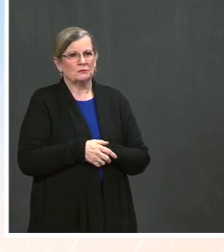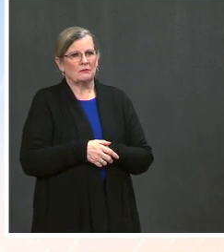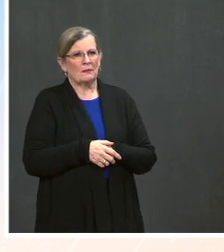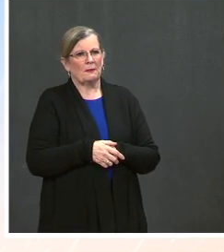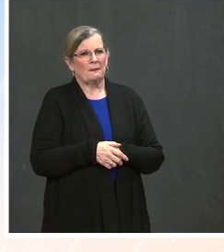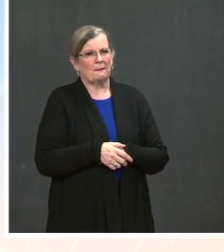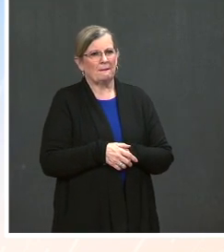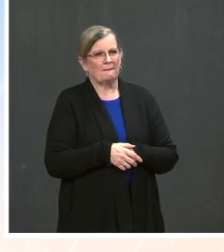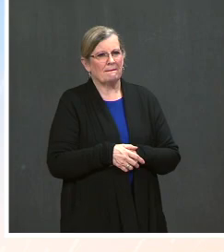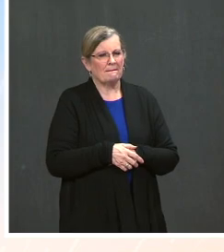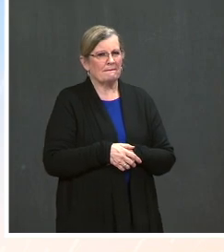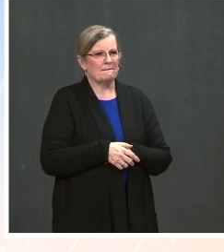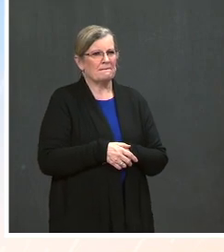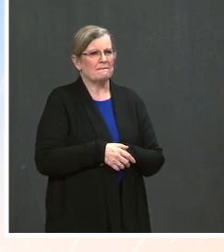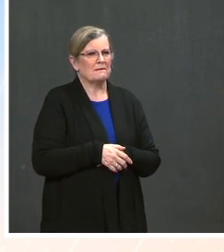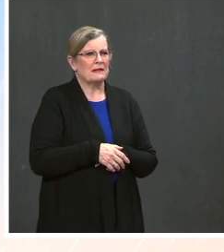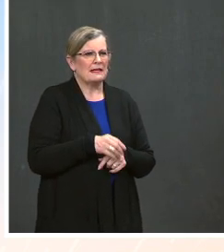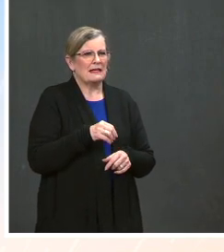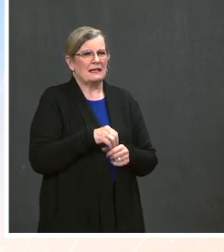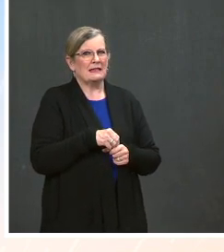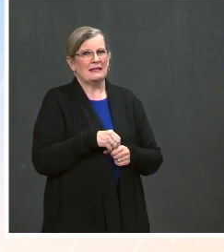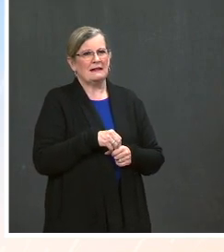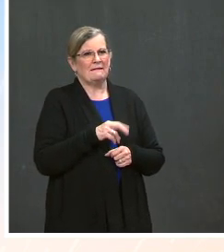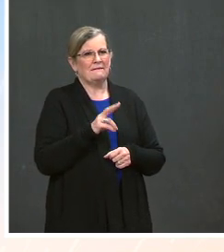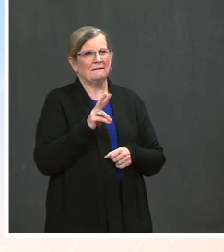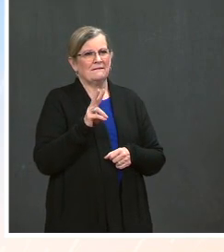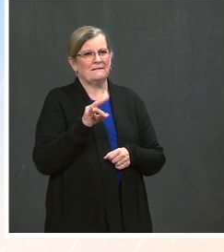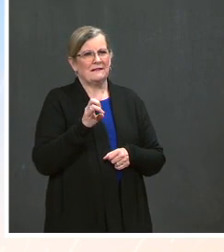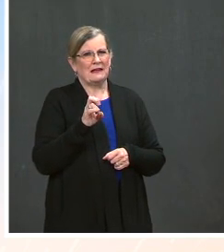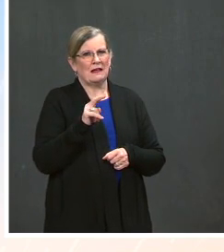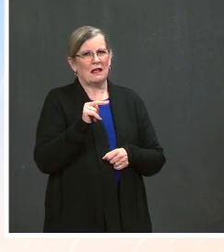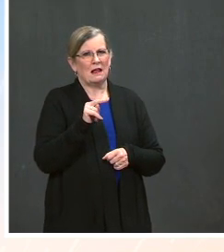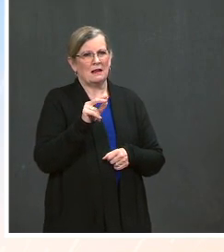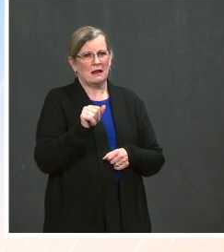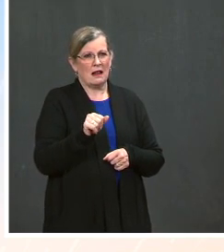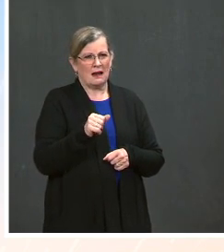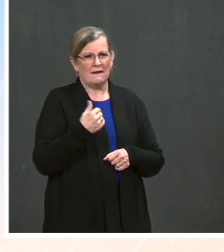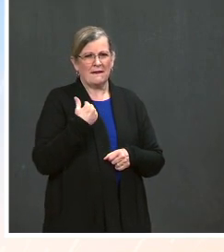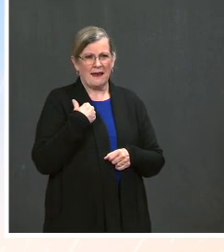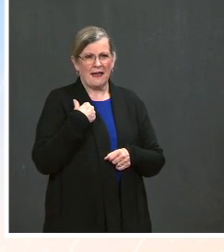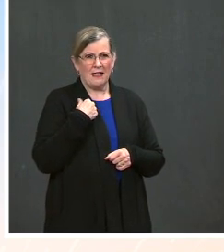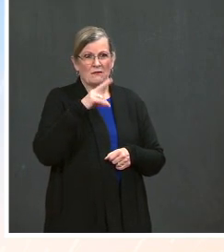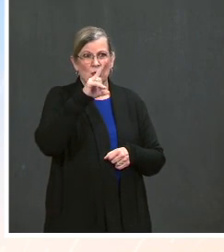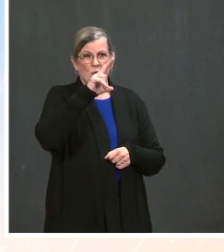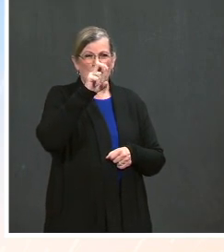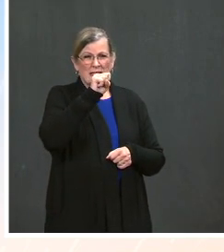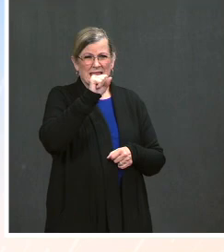now there's this discussion about having -- or U.S. and Iranian negotiators are to be in Vienna